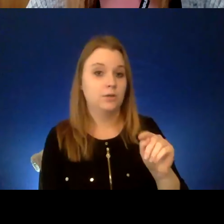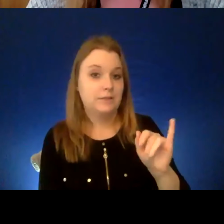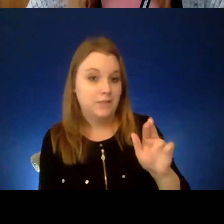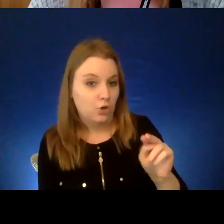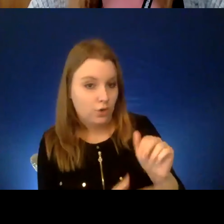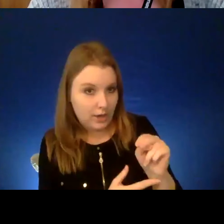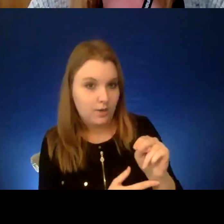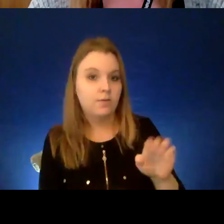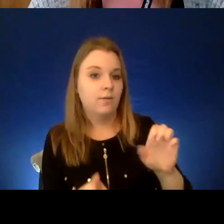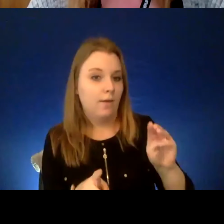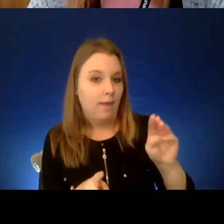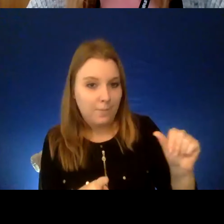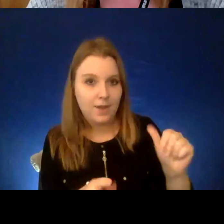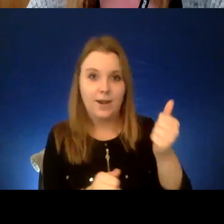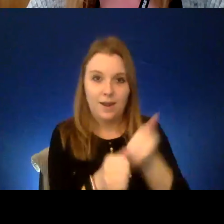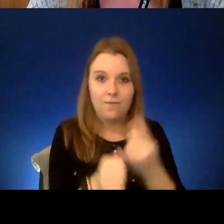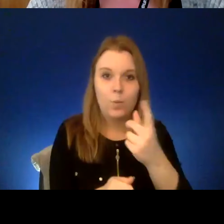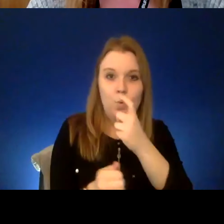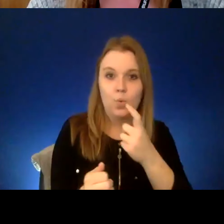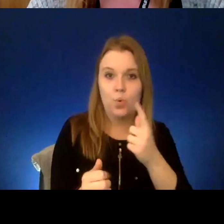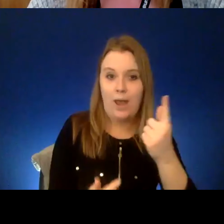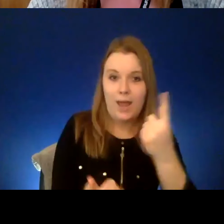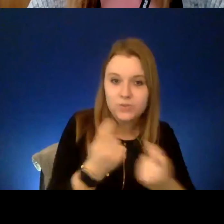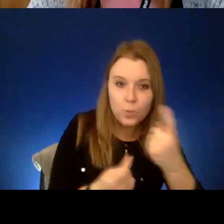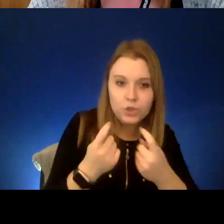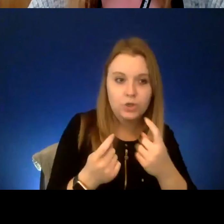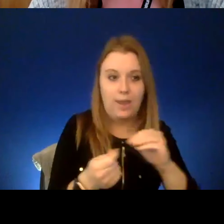and everyone who asked questions and made comments, it was great.